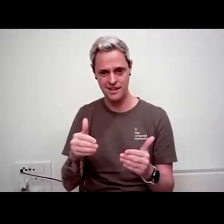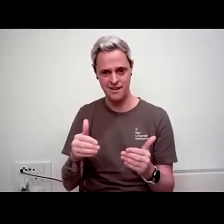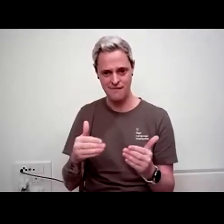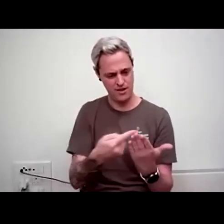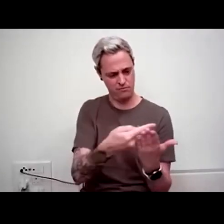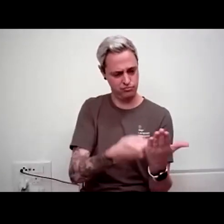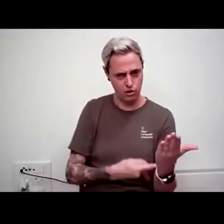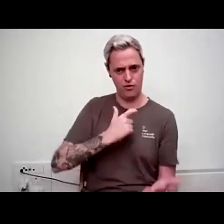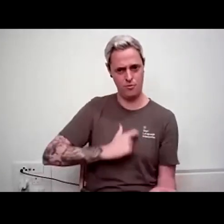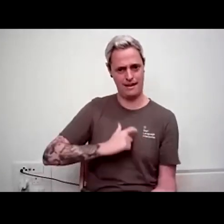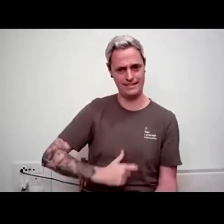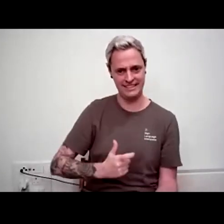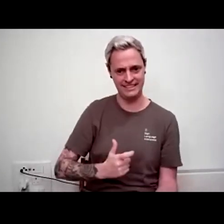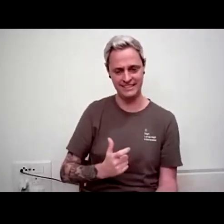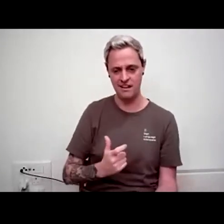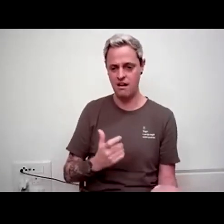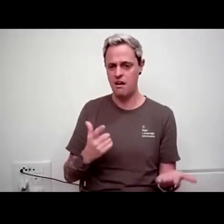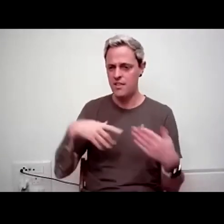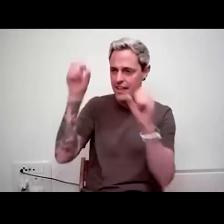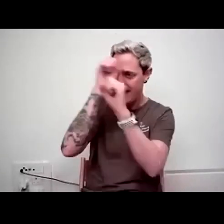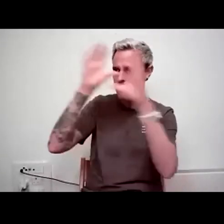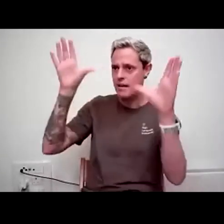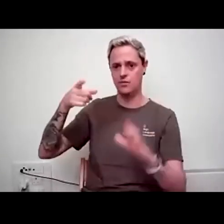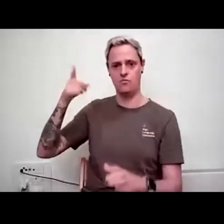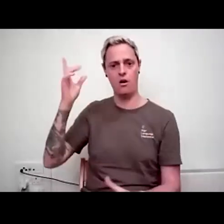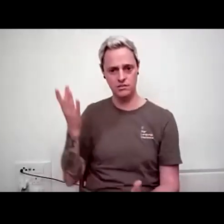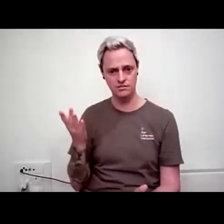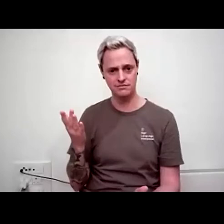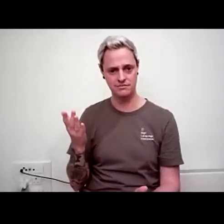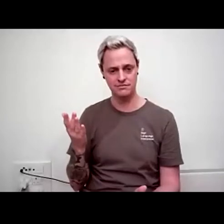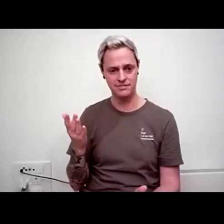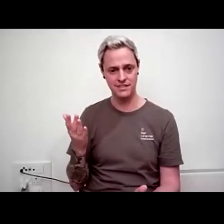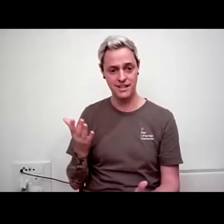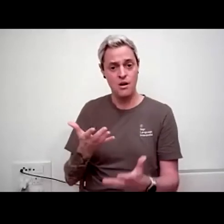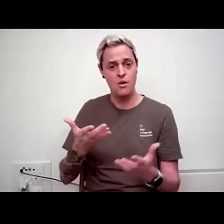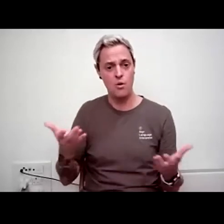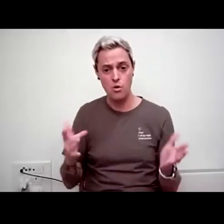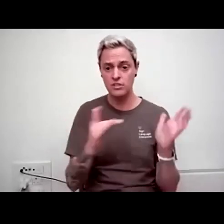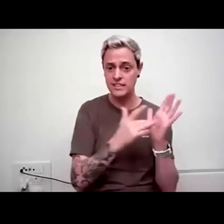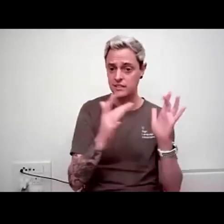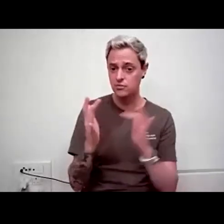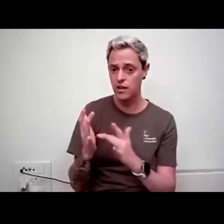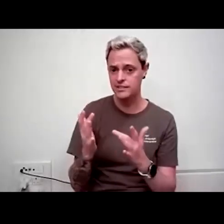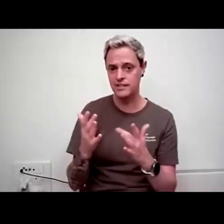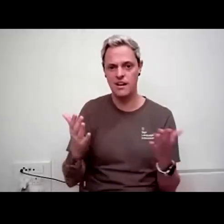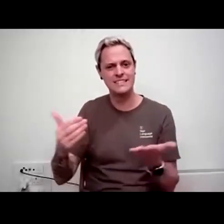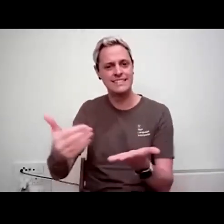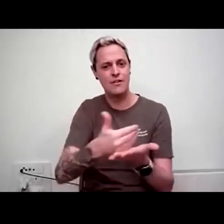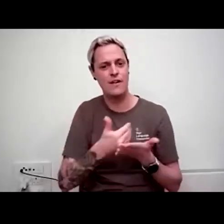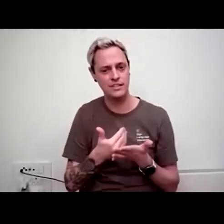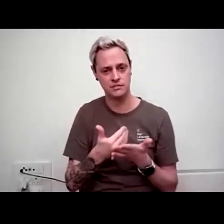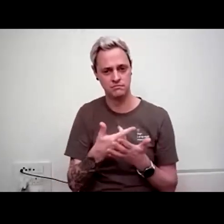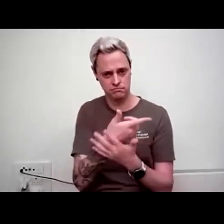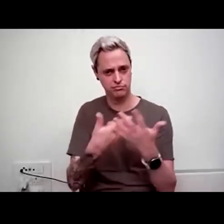Questions about the image of God, as well as questions about Jesus Christ and salvation.